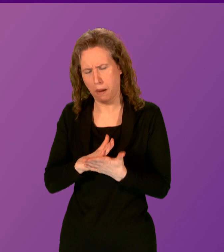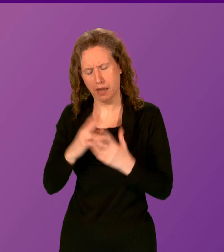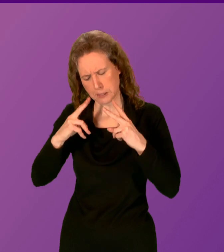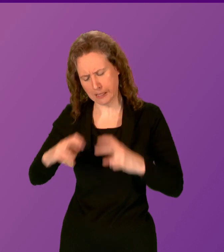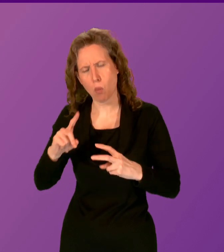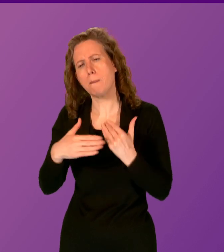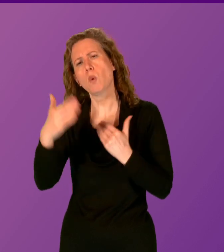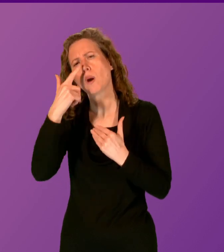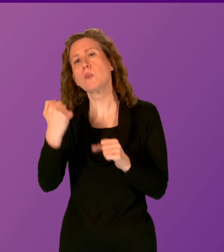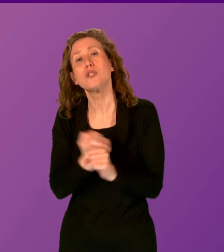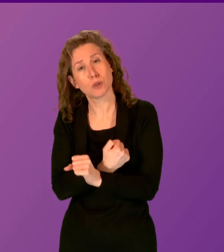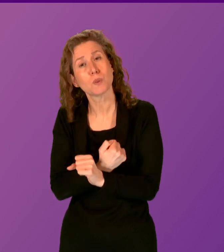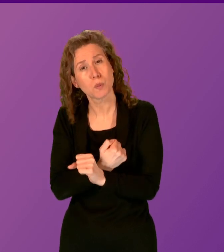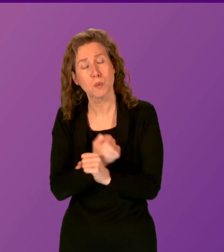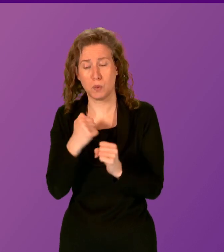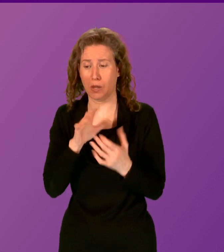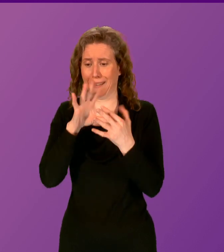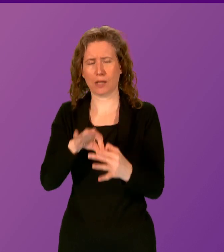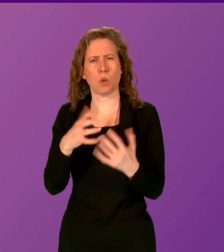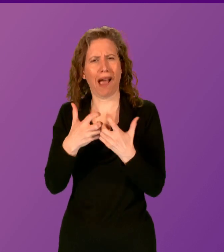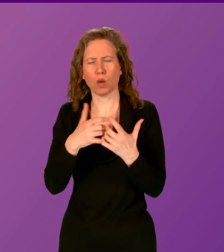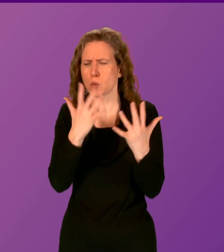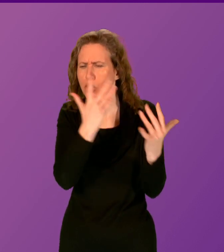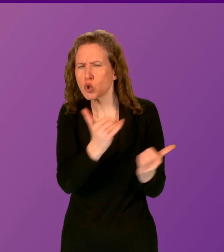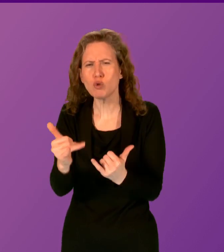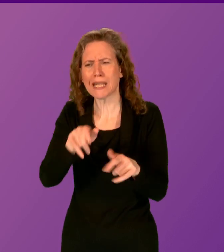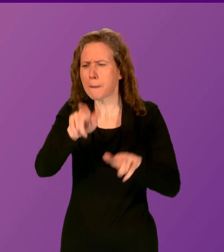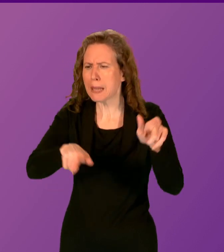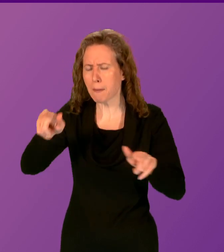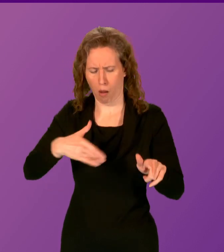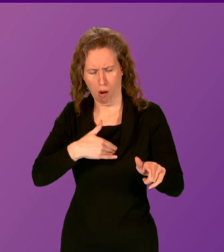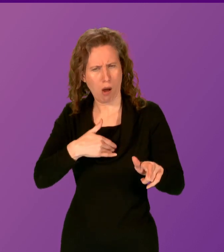can possibly do in relation to screening for undetected cardiac issues.